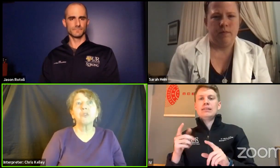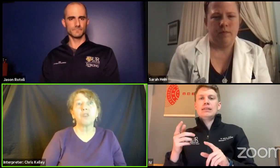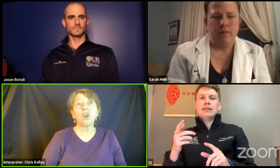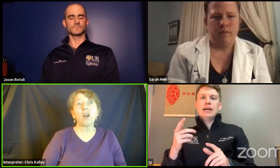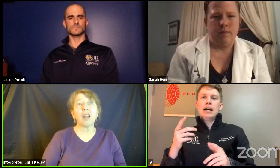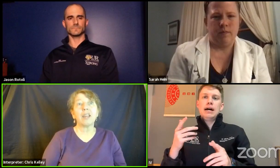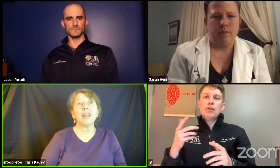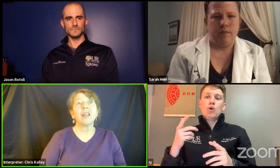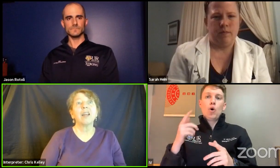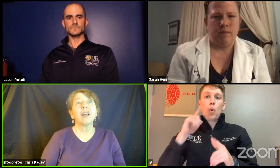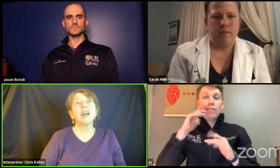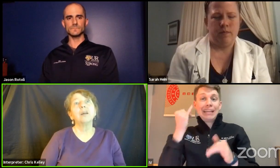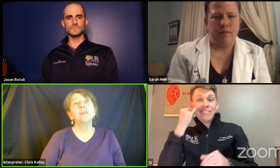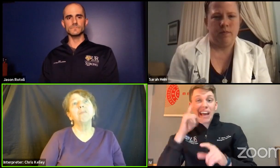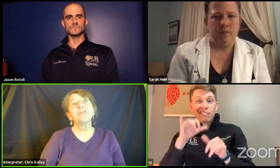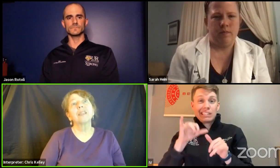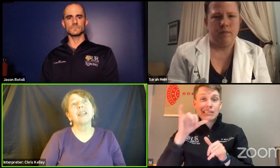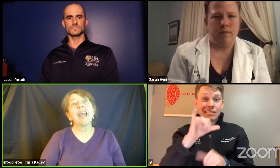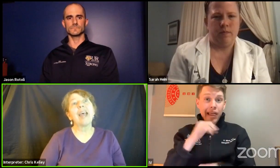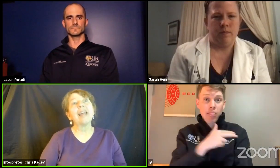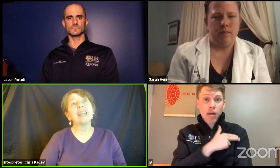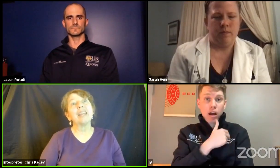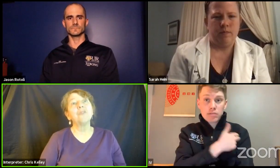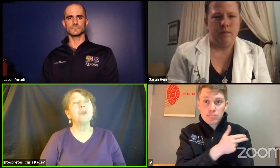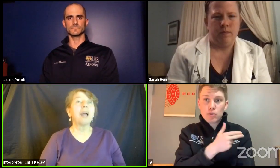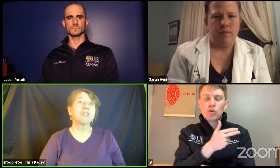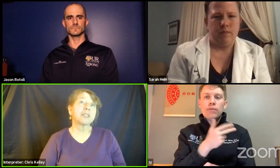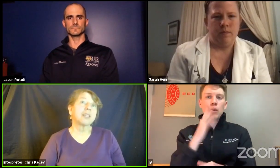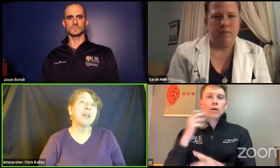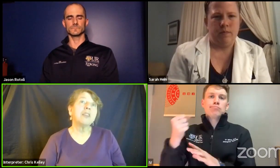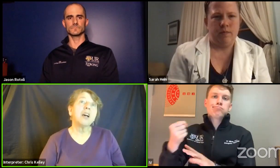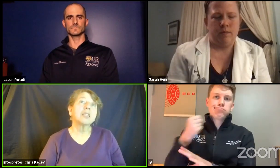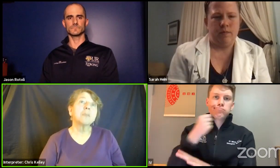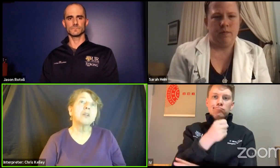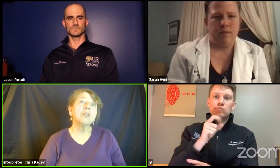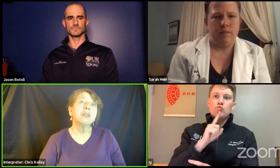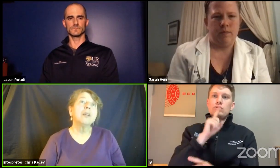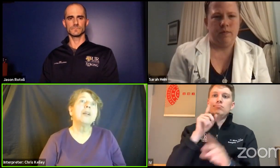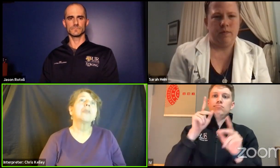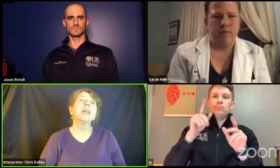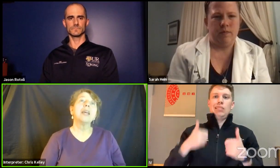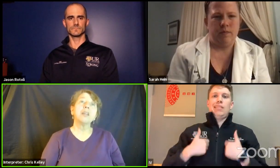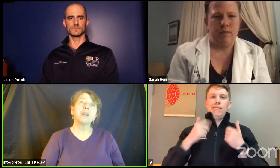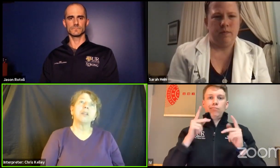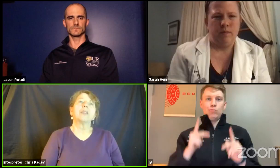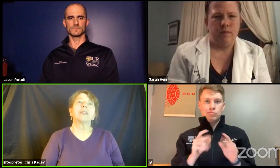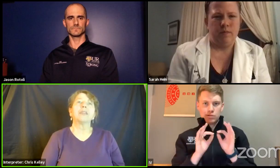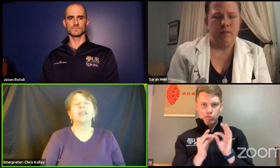interpreter. Exactly. The University of Rochester is